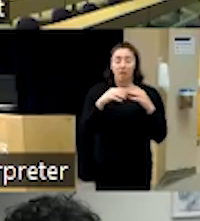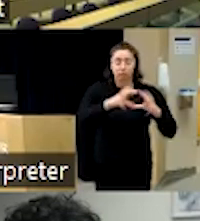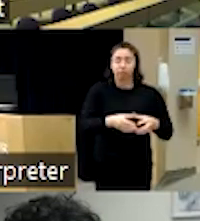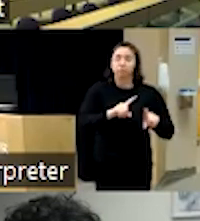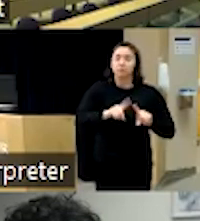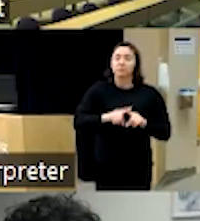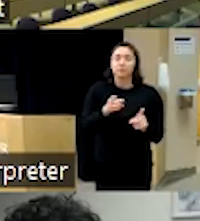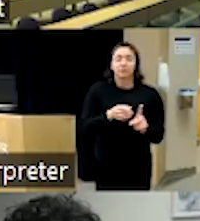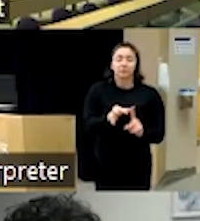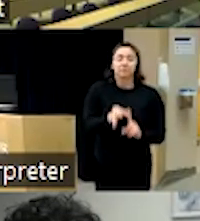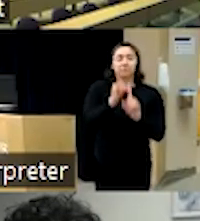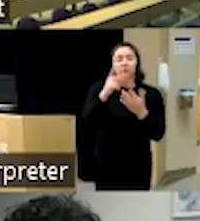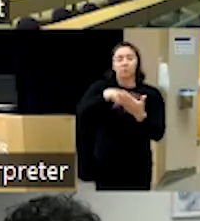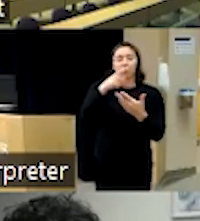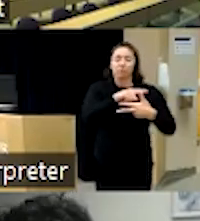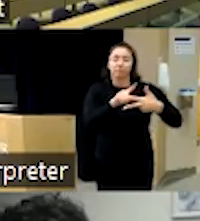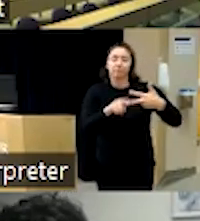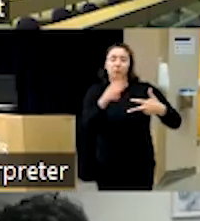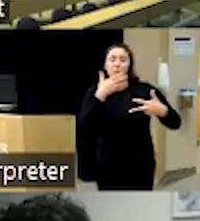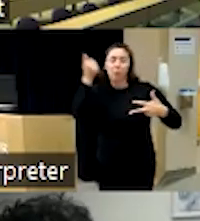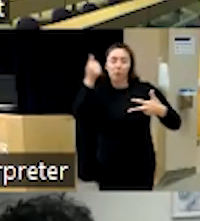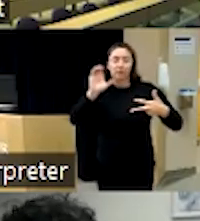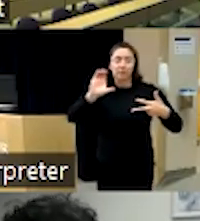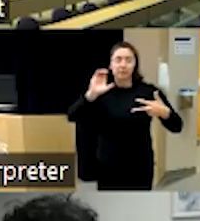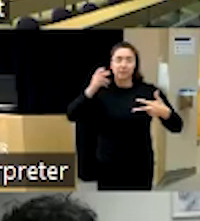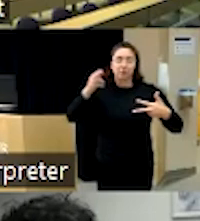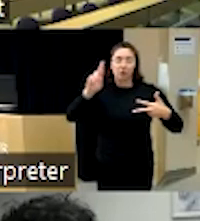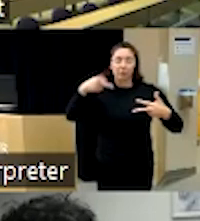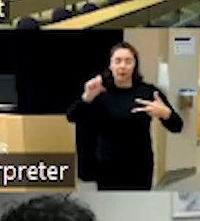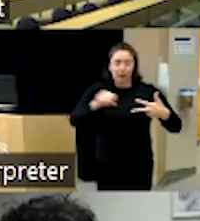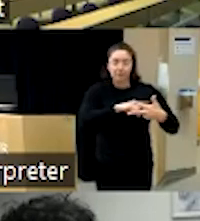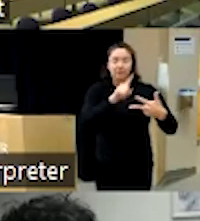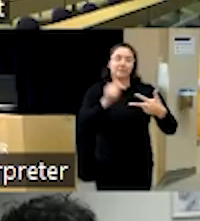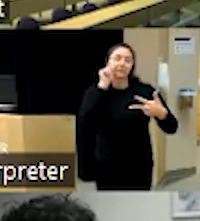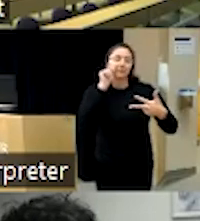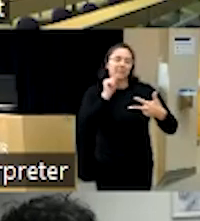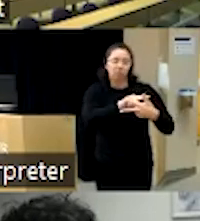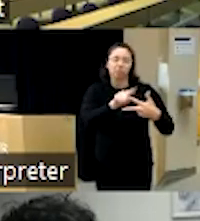cops patients and at the moment we are working very closely with the Pediatrics um to have one